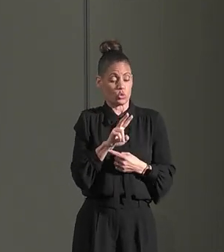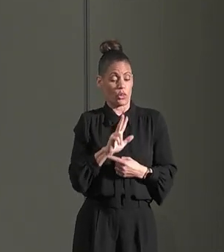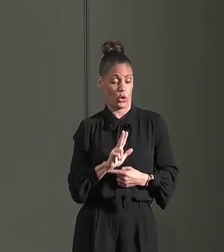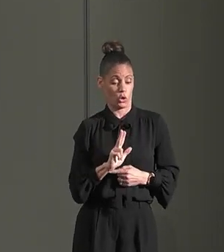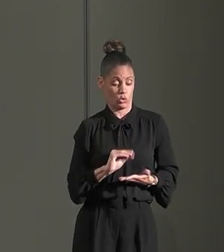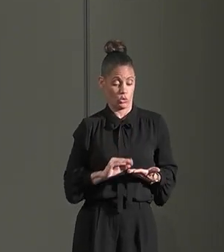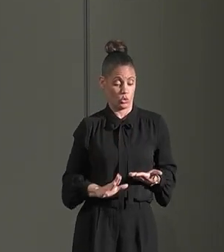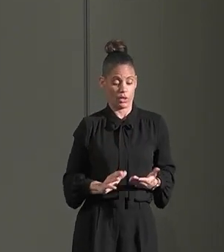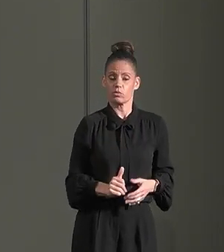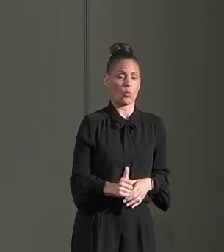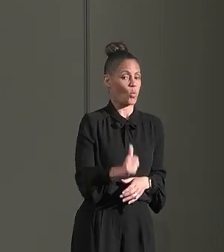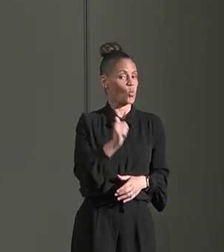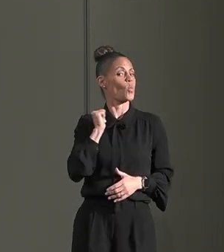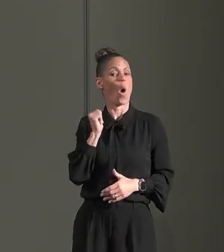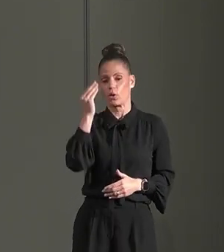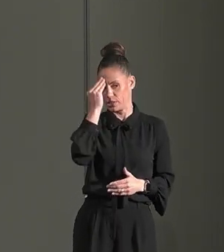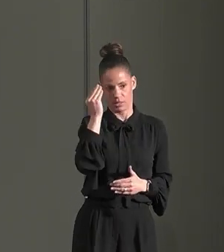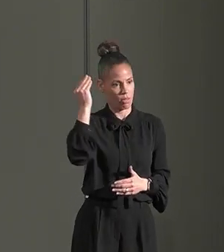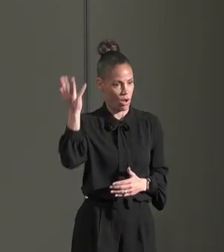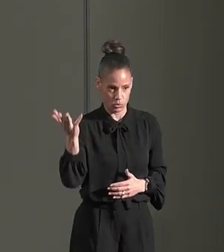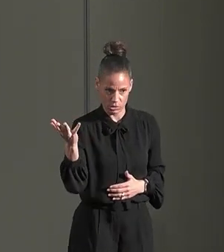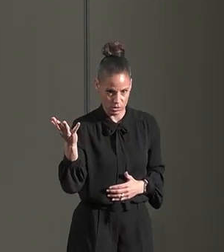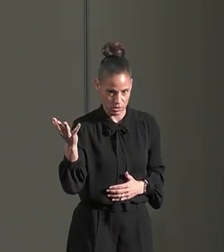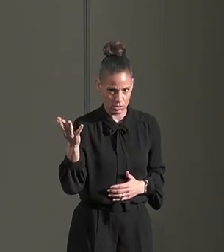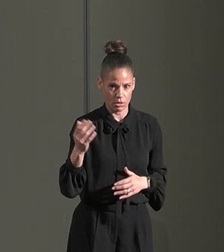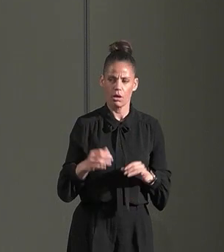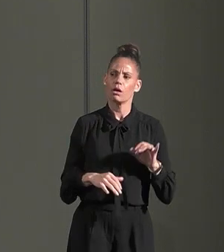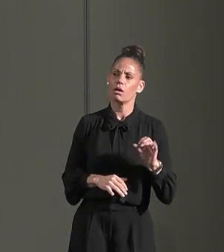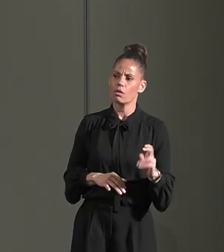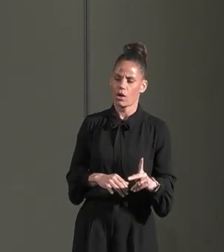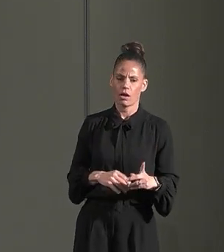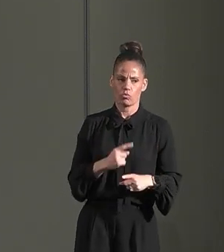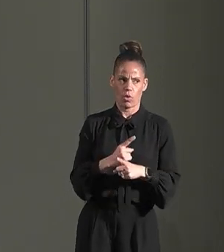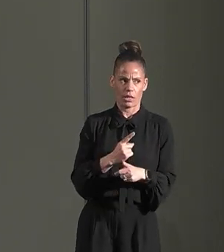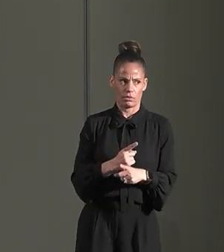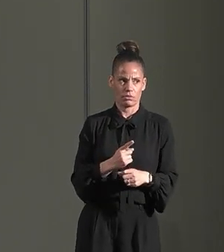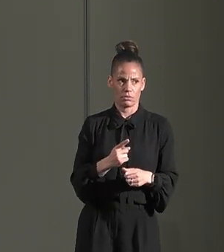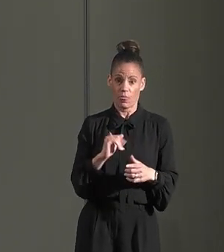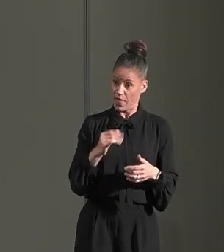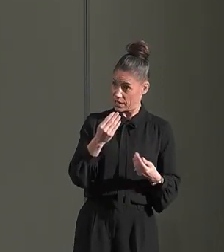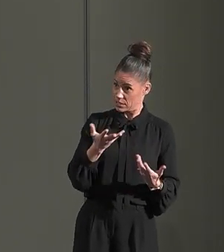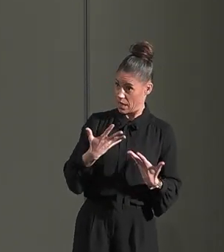as a whole those with disability. >> That tells me, I'm just taking